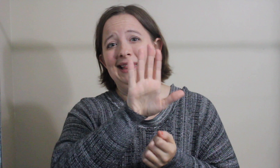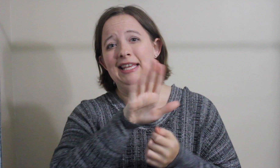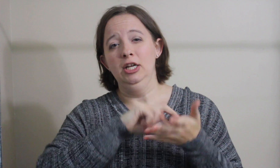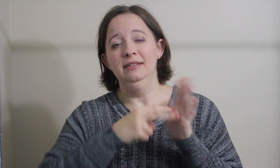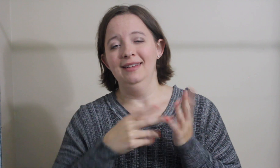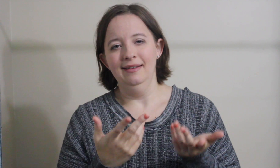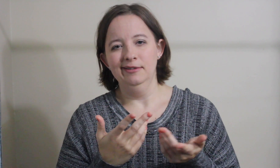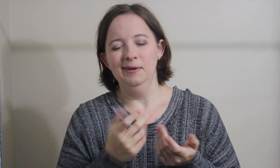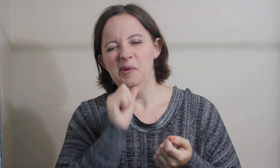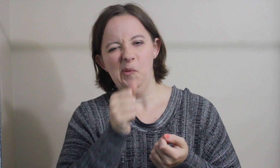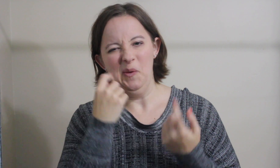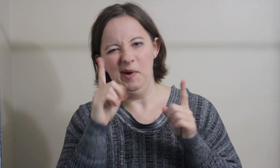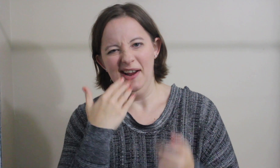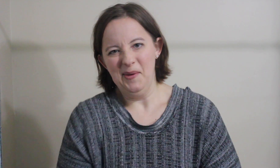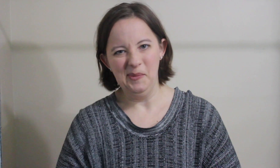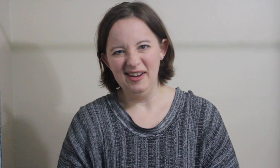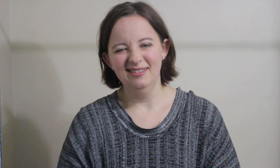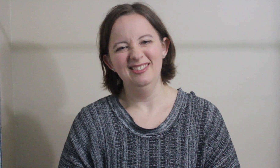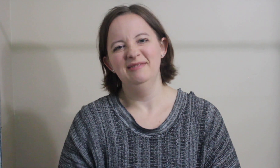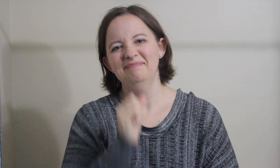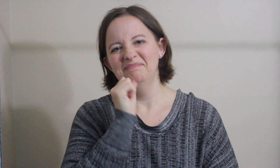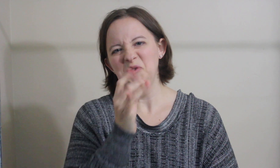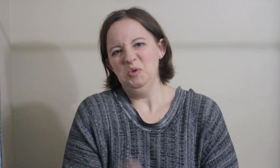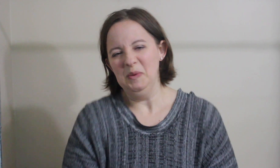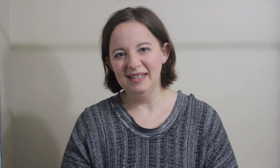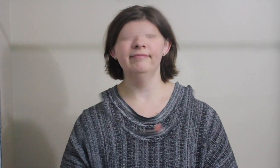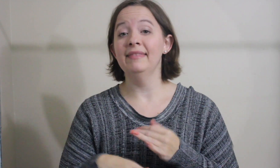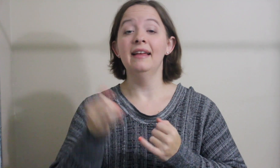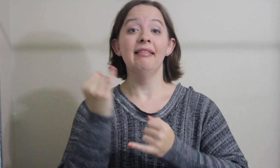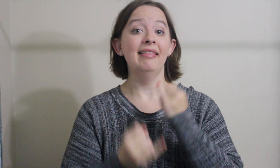you're not really showing their intention, it's just not gonna work. So definitely don't do it.